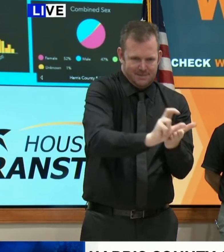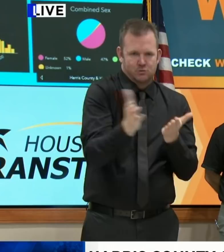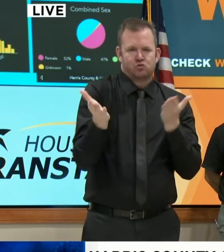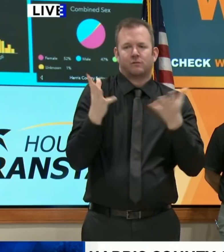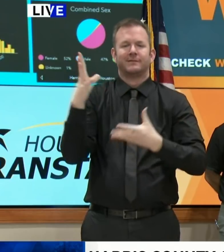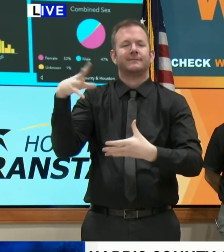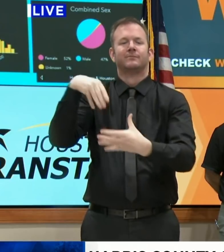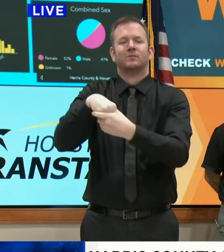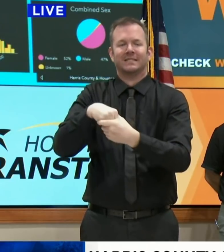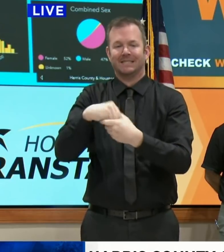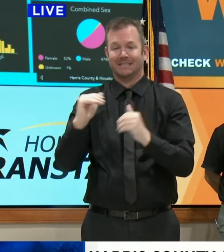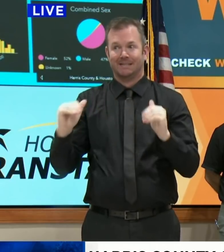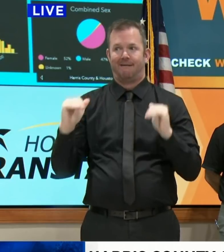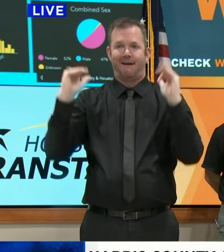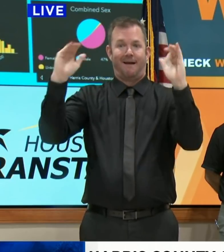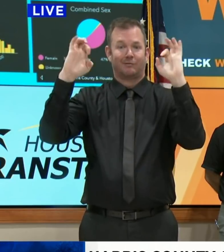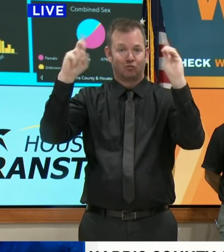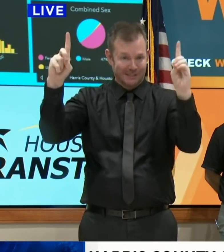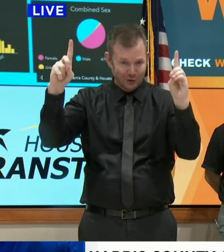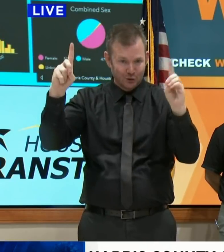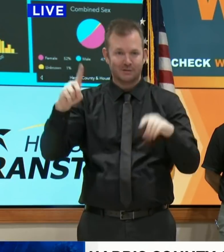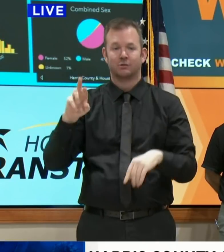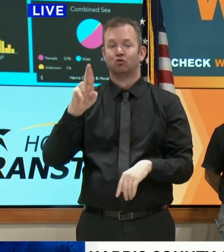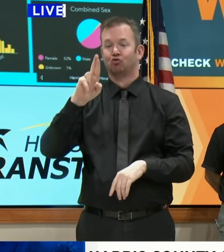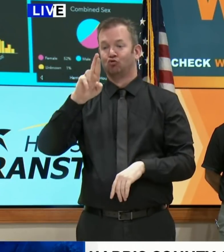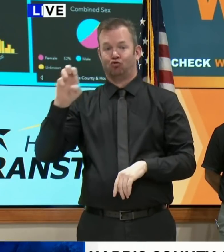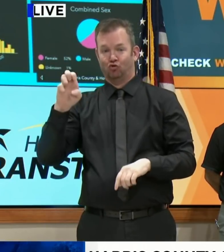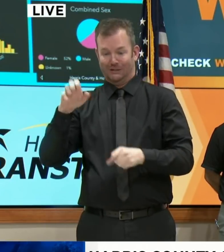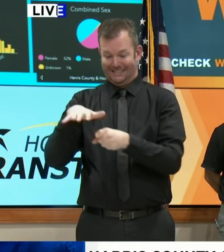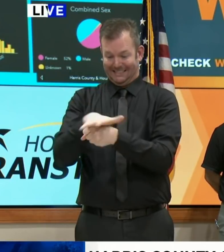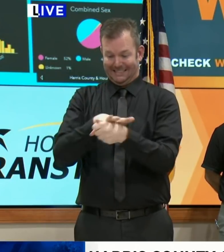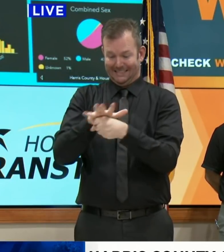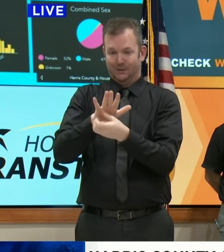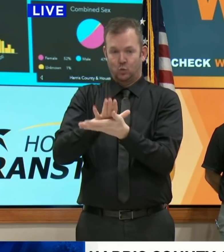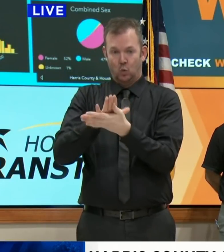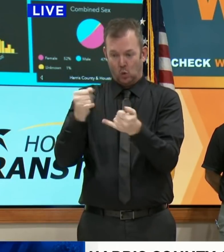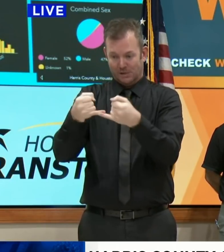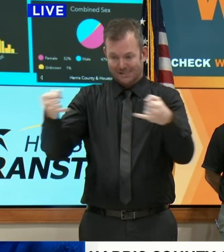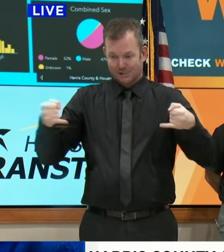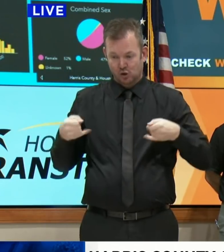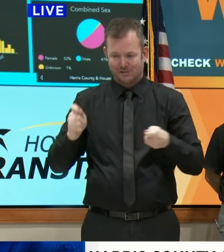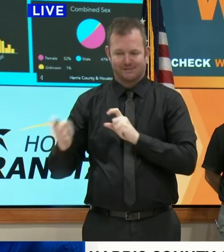subcommittee on state infrastructure. state infrastructure. Resiliency and investment Resiliency and investment he serves as a member of the